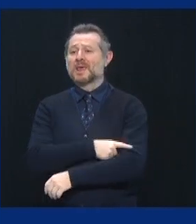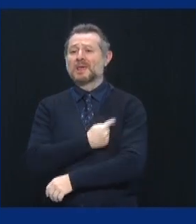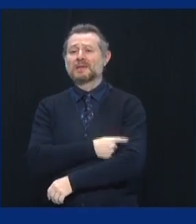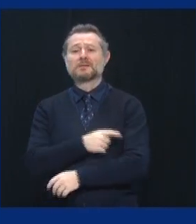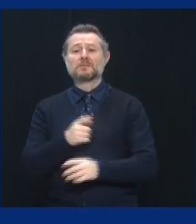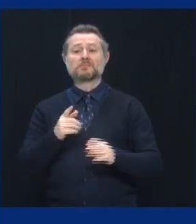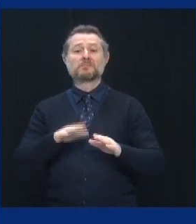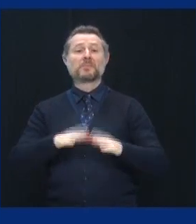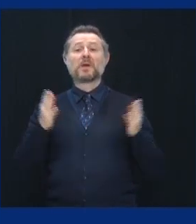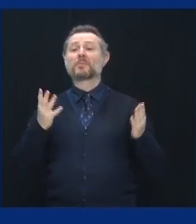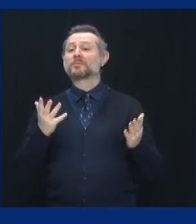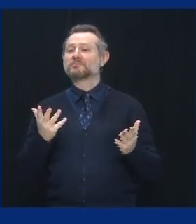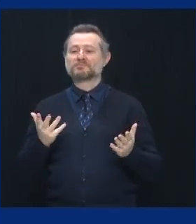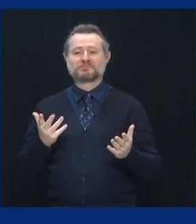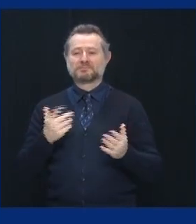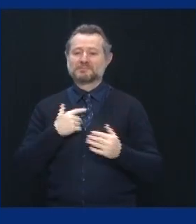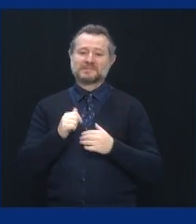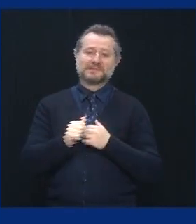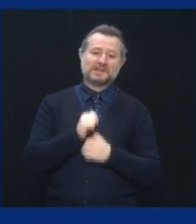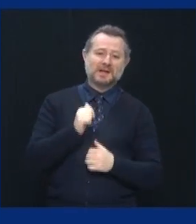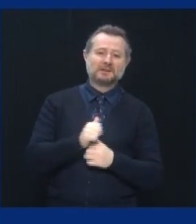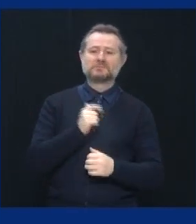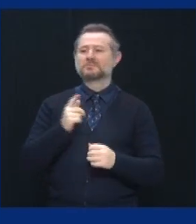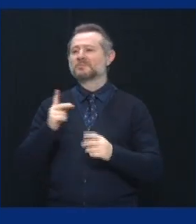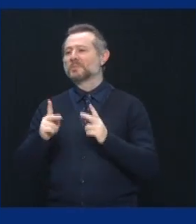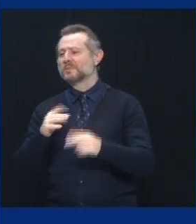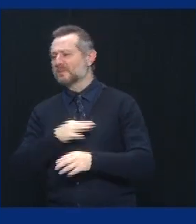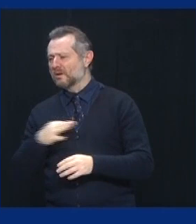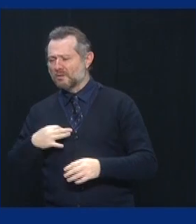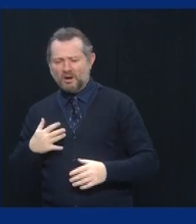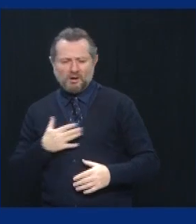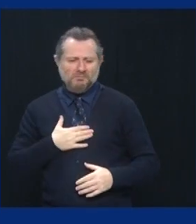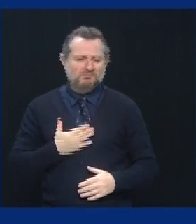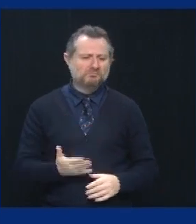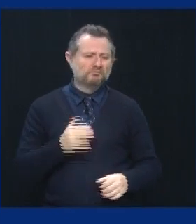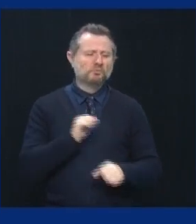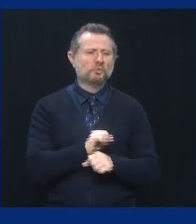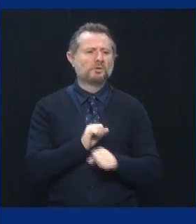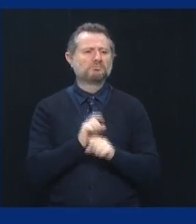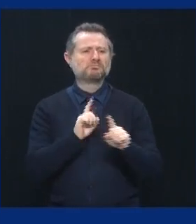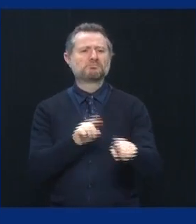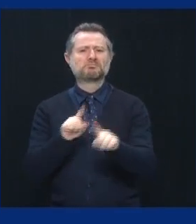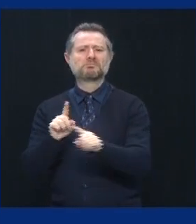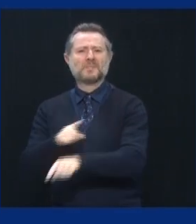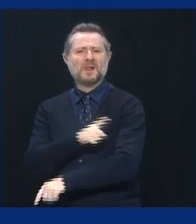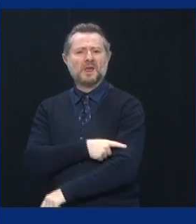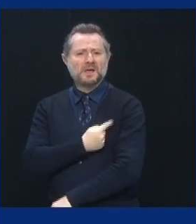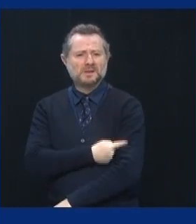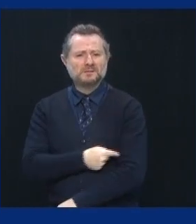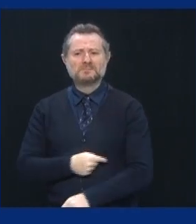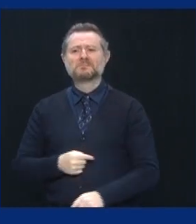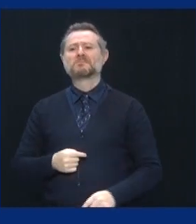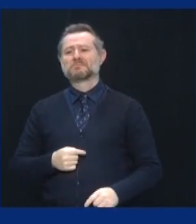THE COURSE OF THIS PANDEMIC. AND WE'VE OPENED UP OUR CLINICS